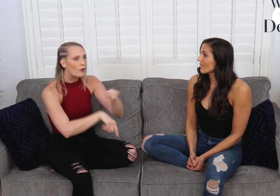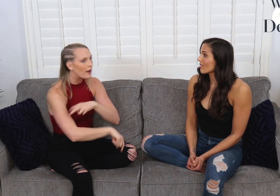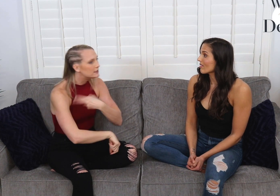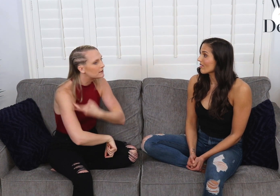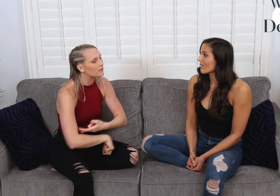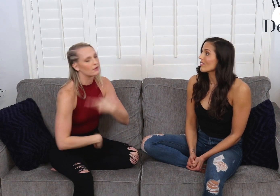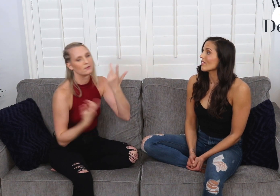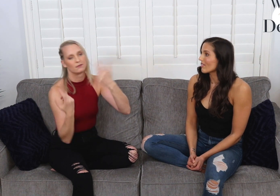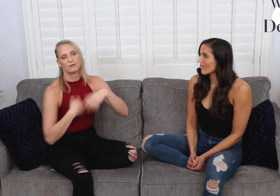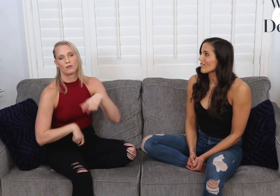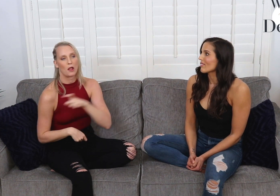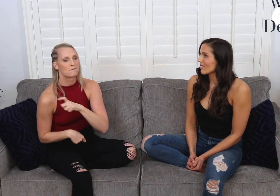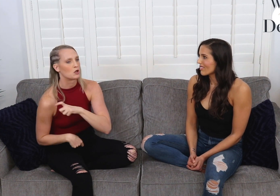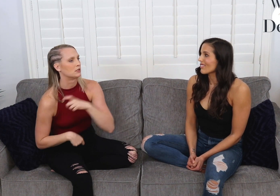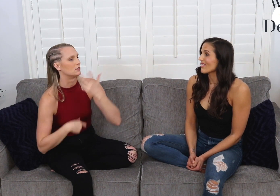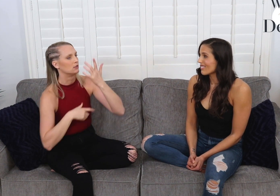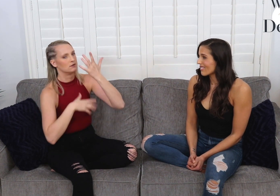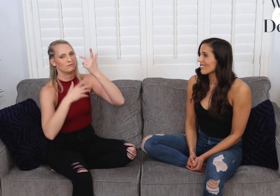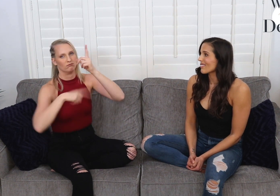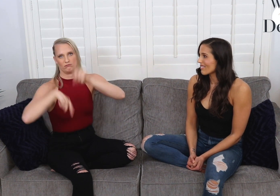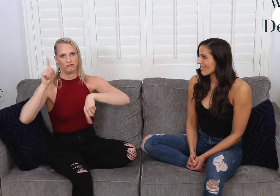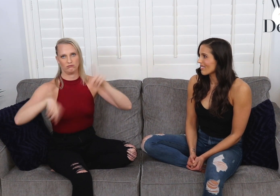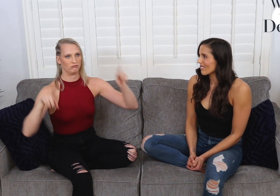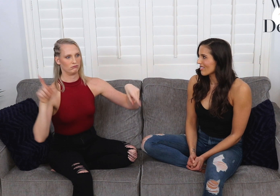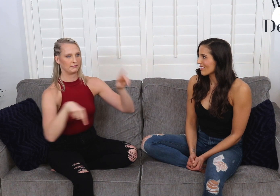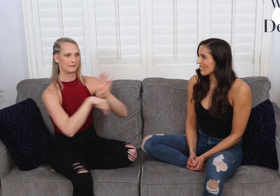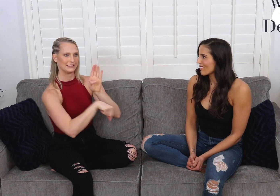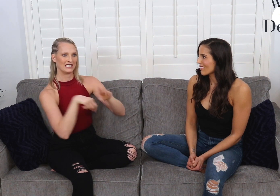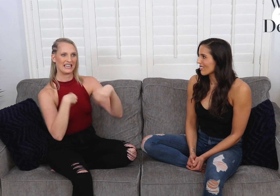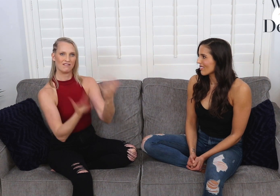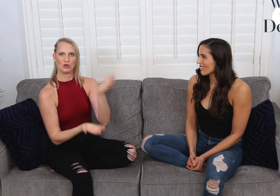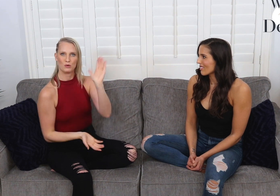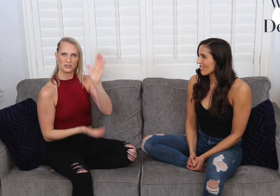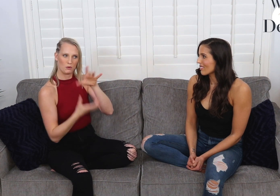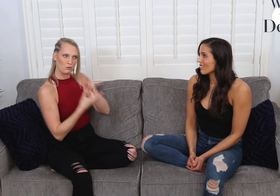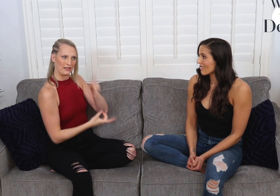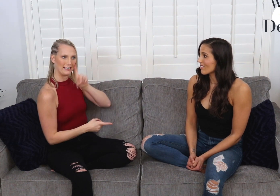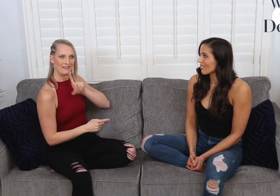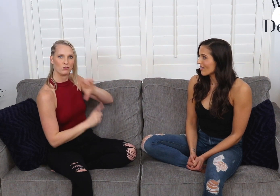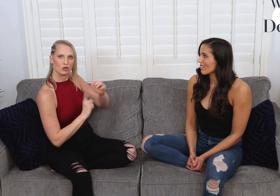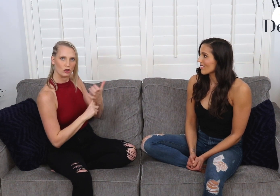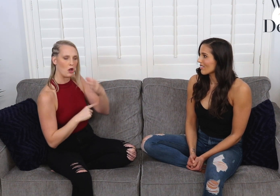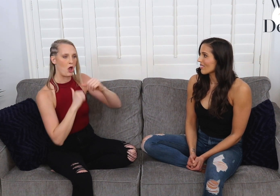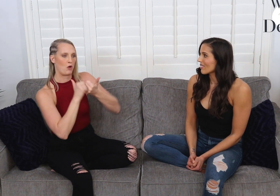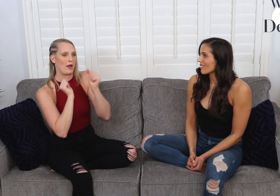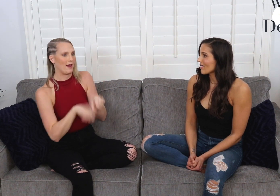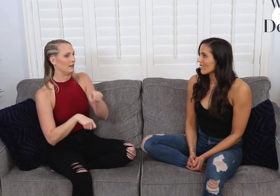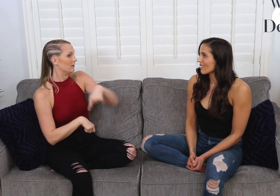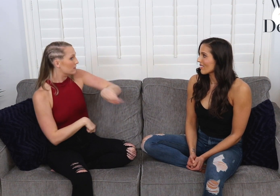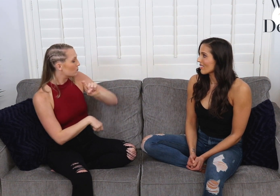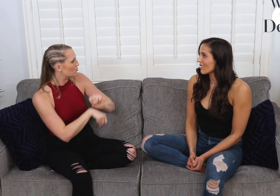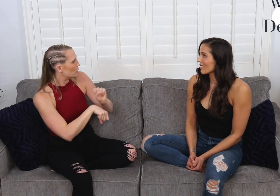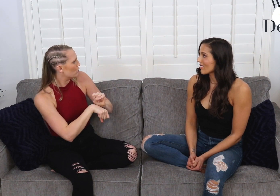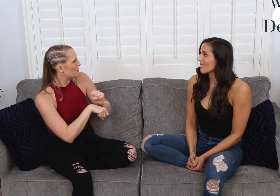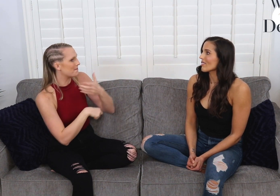go to hospitals or police stations or a variety of different businesses and give presentations talking about Deaf culture